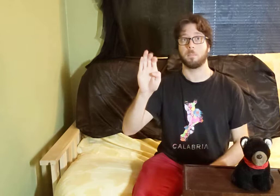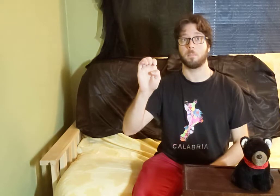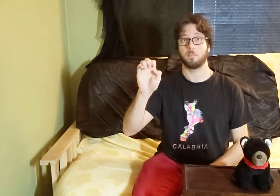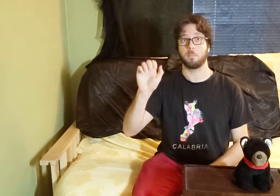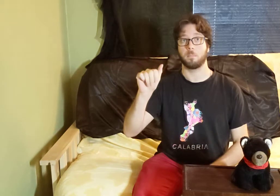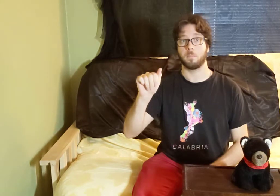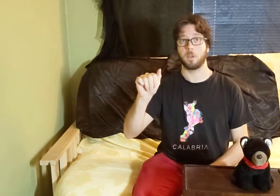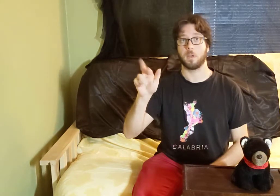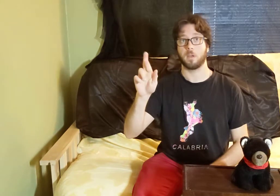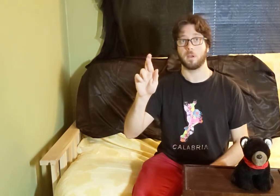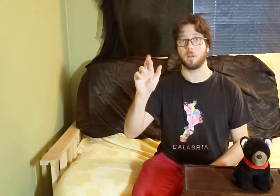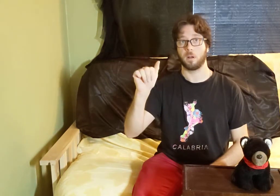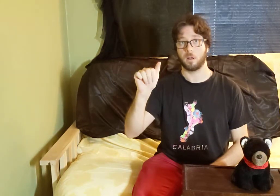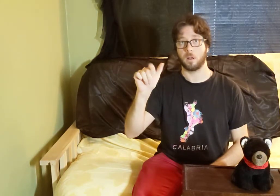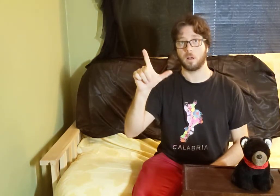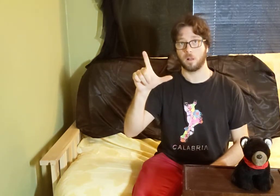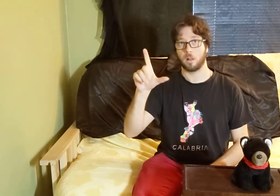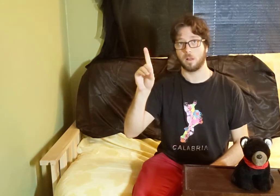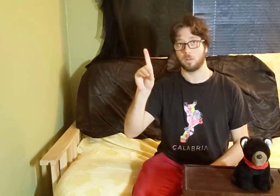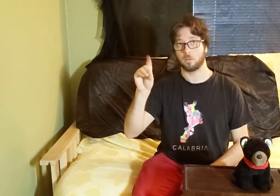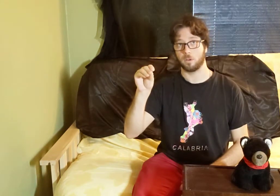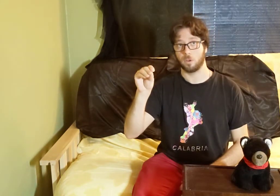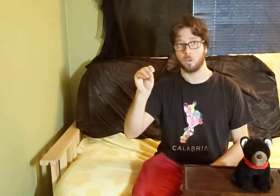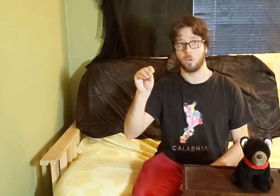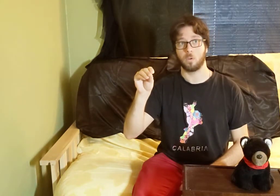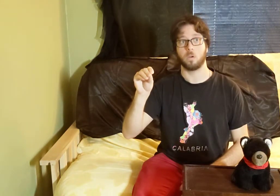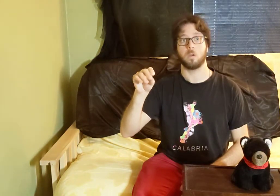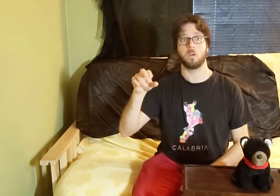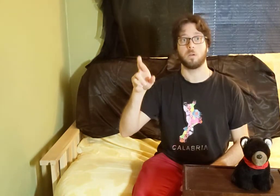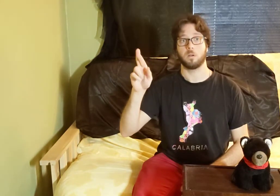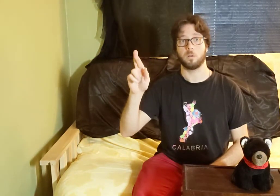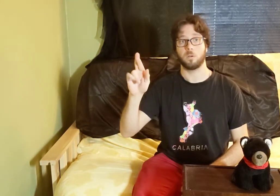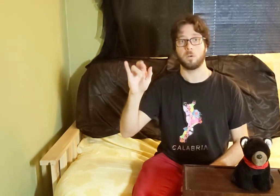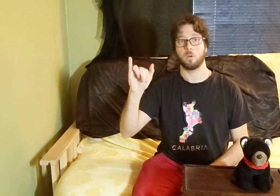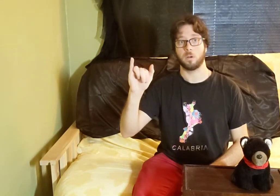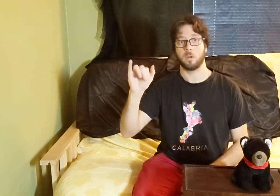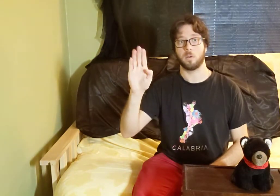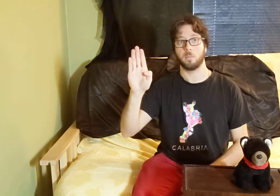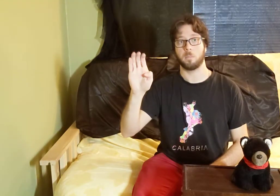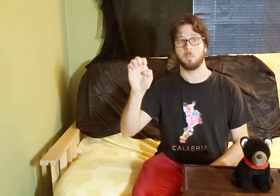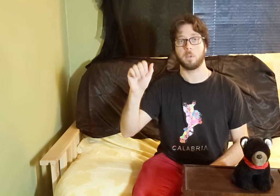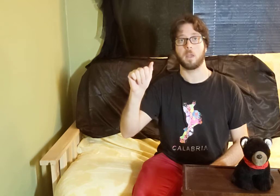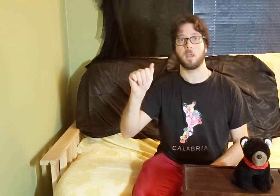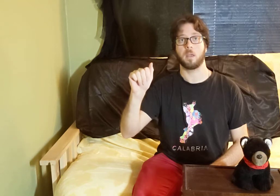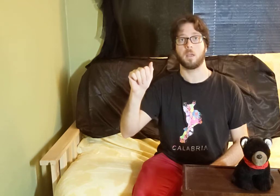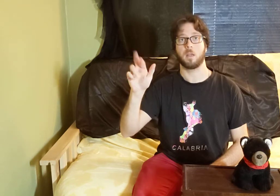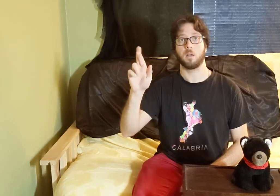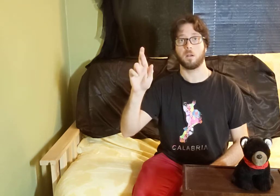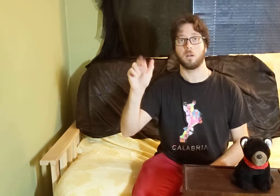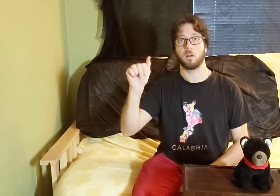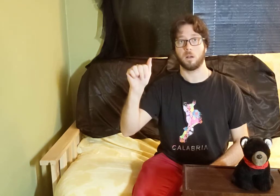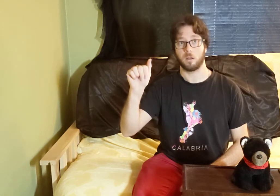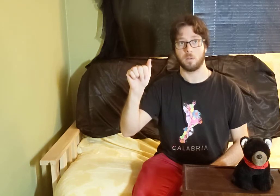B-E-A-R-A-L-D-O R-I-B-E-A-R-A